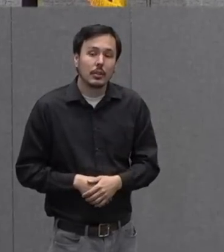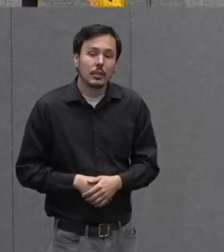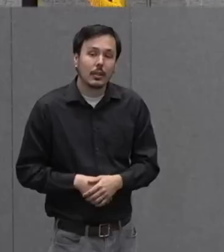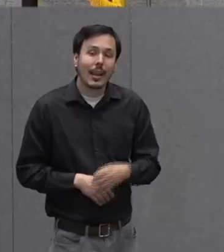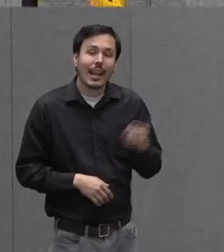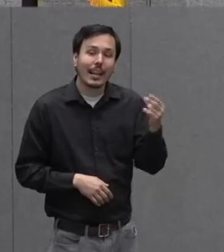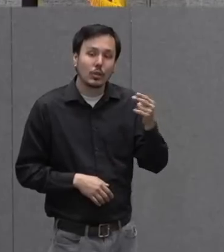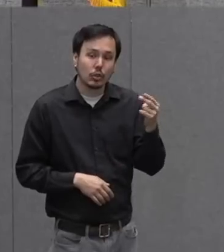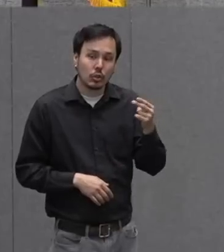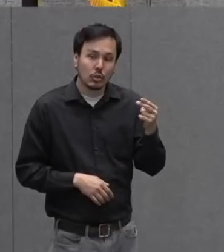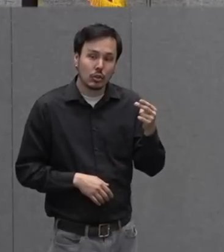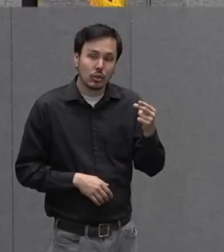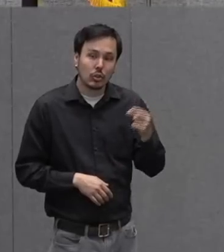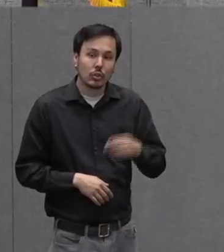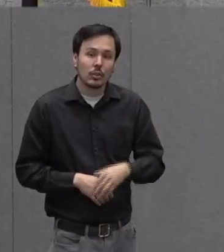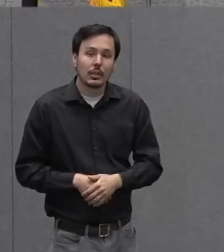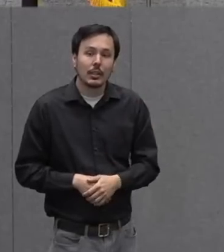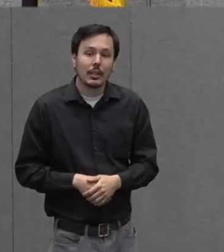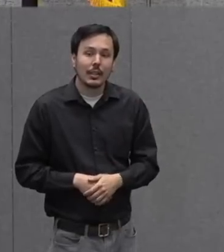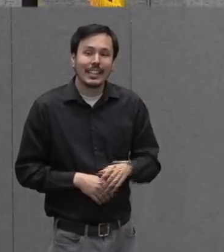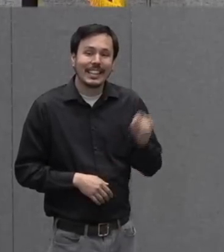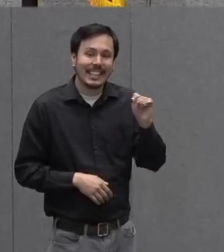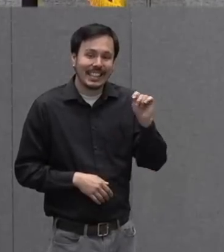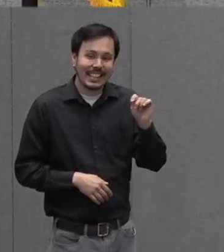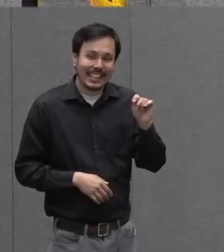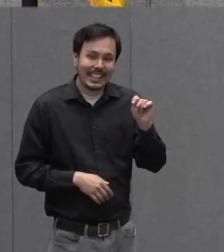H T, light.